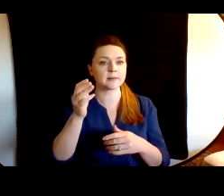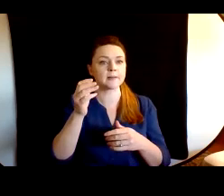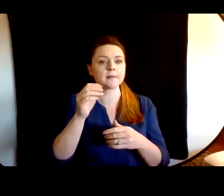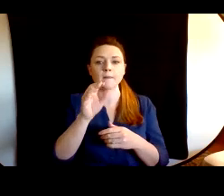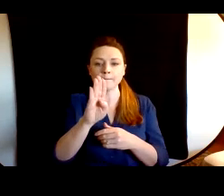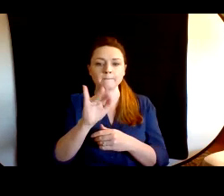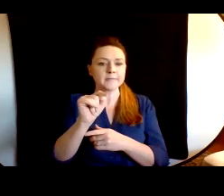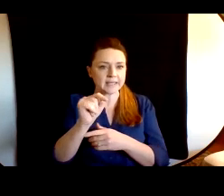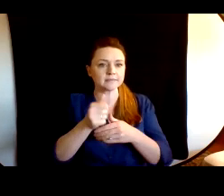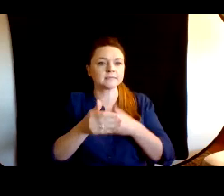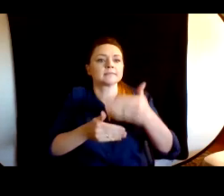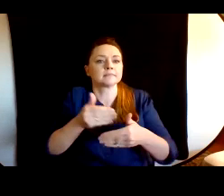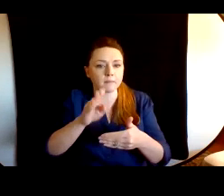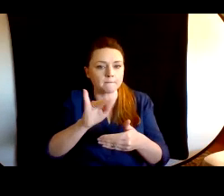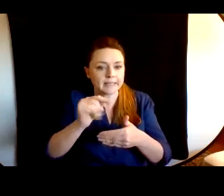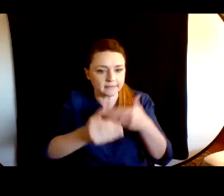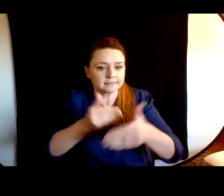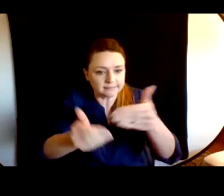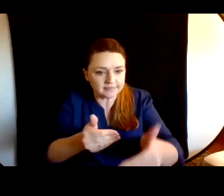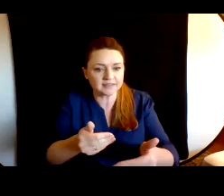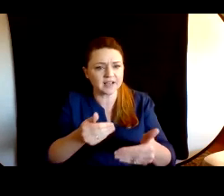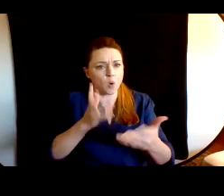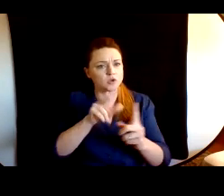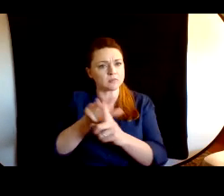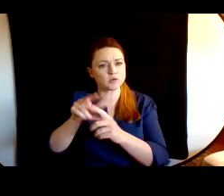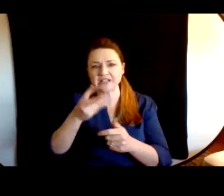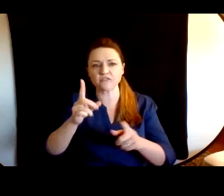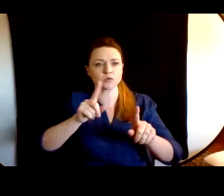in a way that's conducive to several different learning styles. And then I also wanna, like I said before,